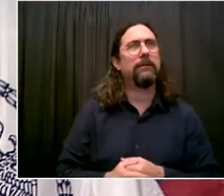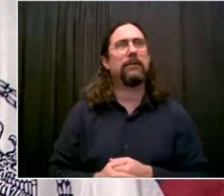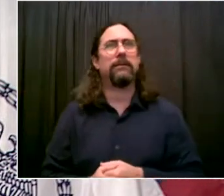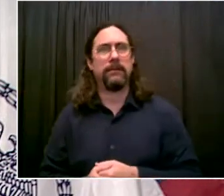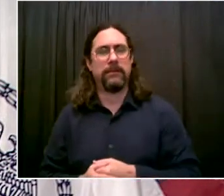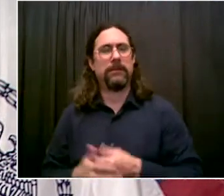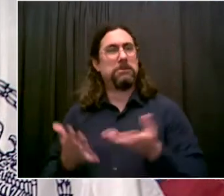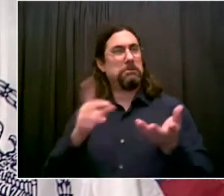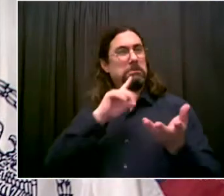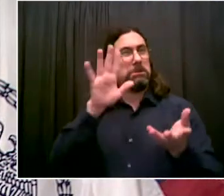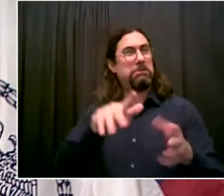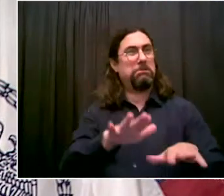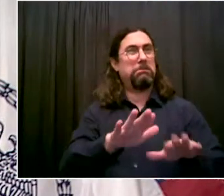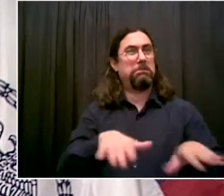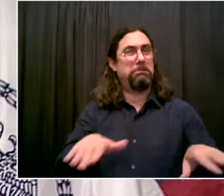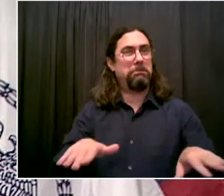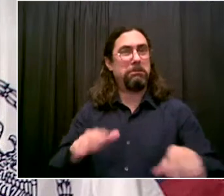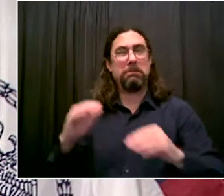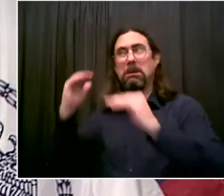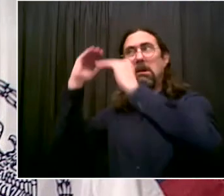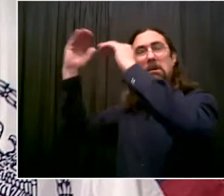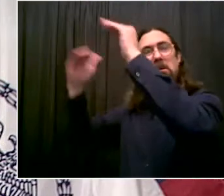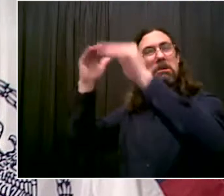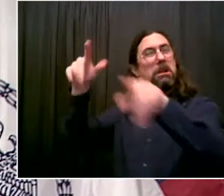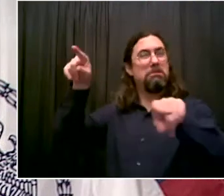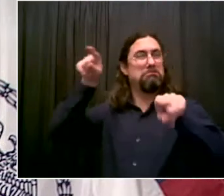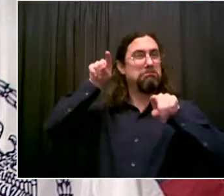SEE THE SAME PATTERN. THE MORE OUTREACH WE DO THE MORE IMPACT